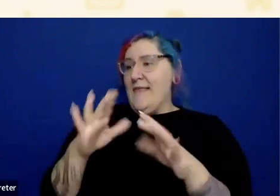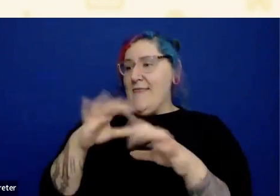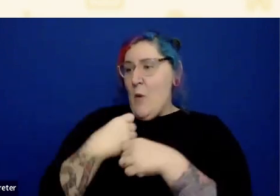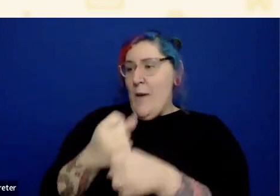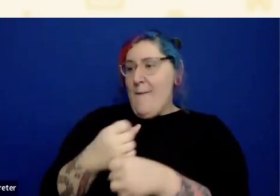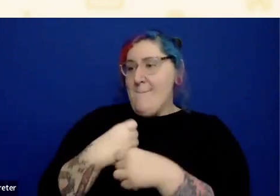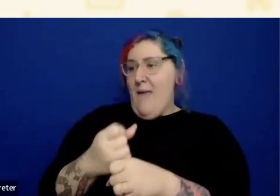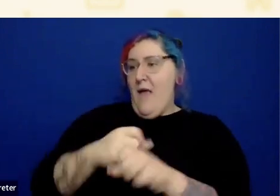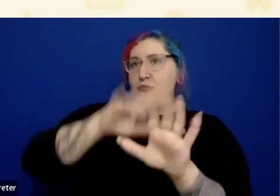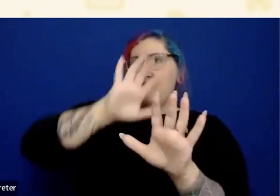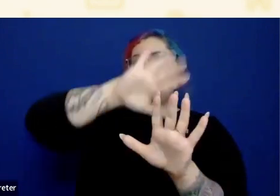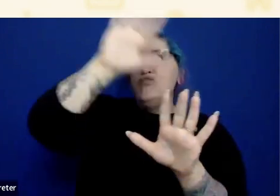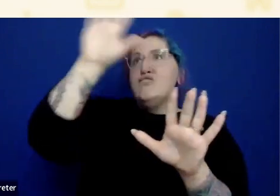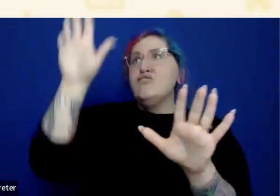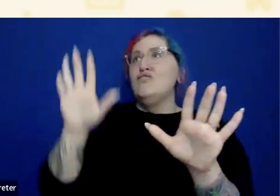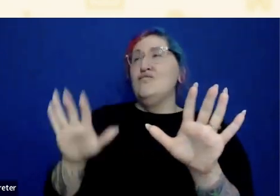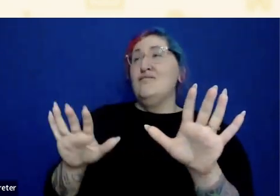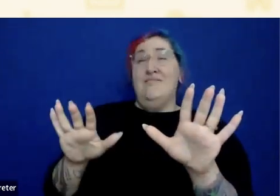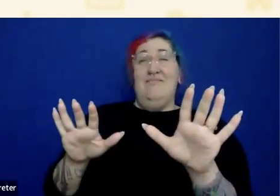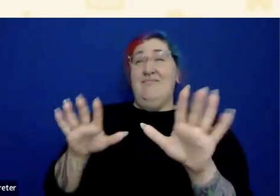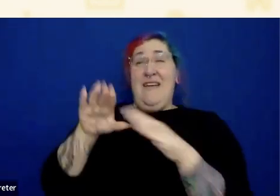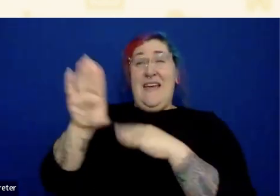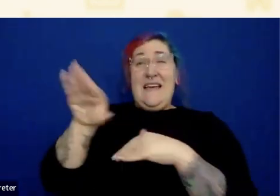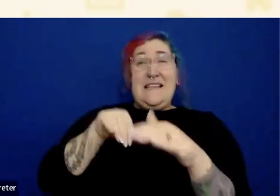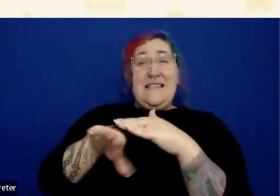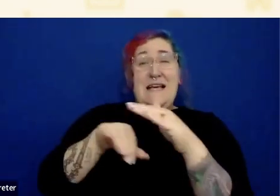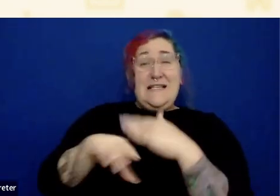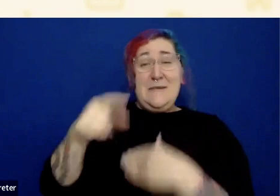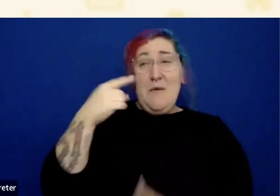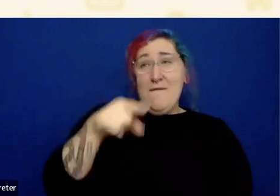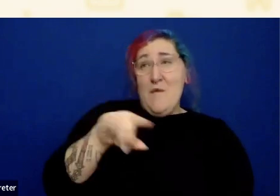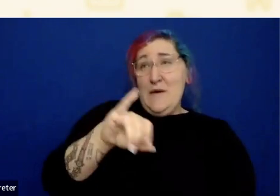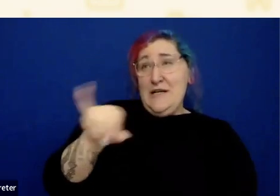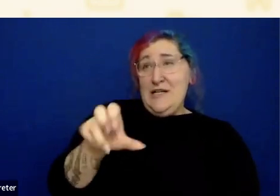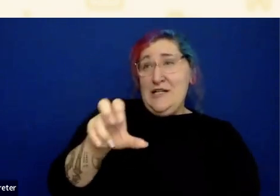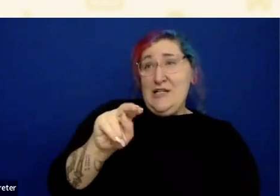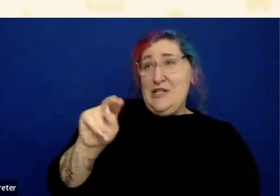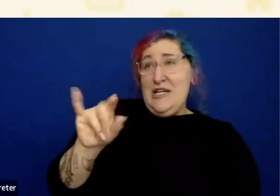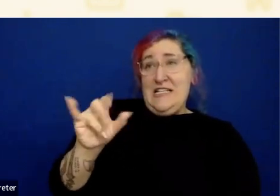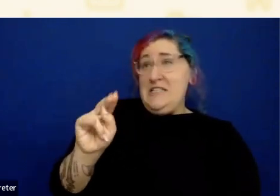Although, I will say that some of them could cause problems for people with vestibular disabilities,